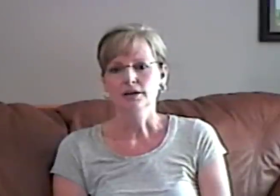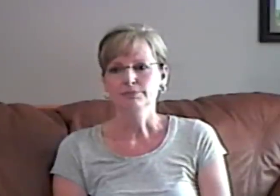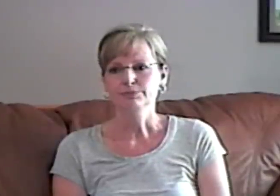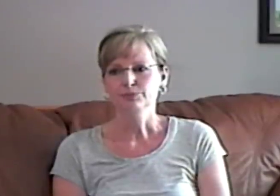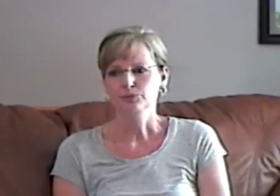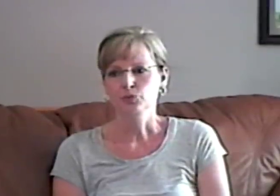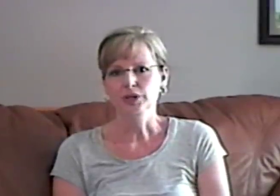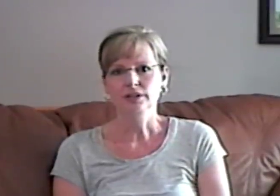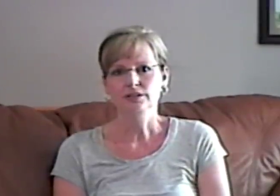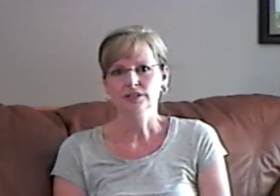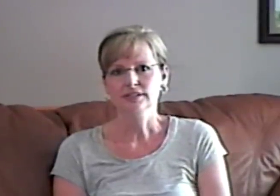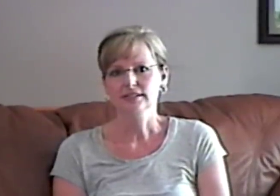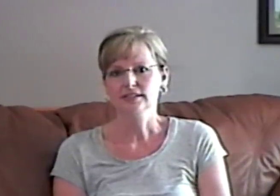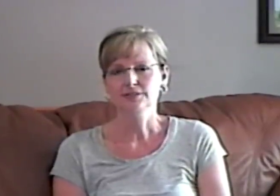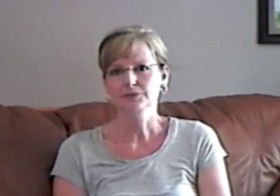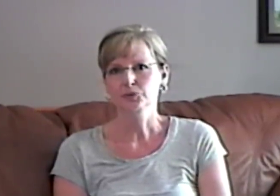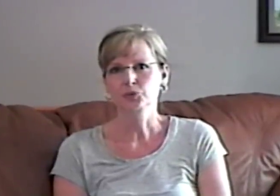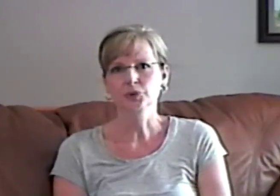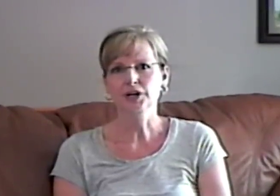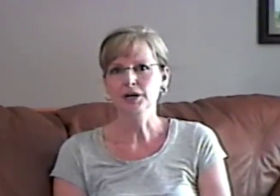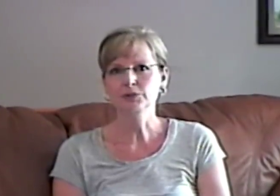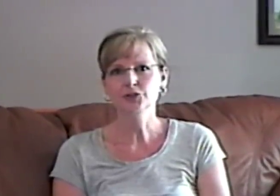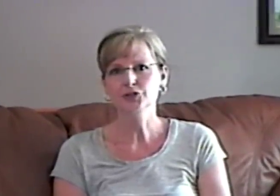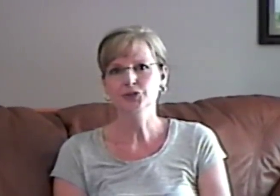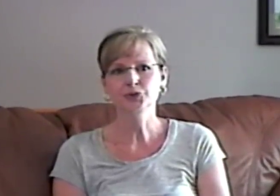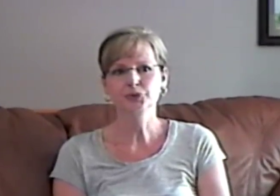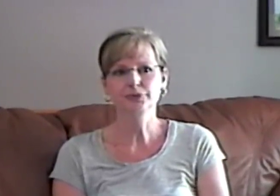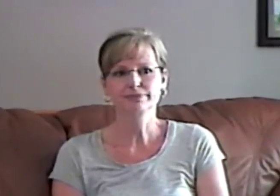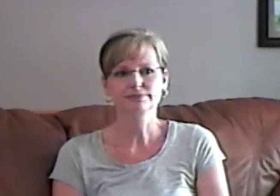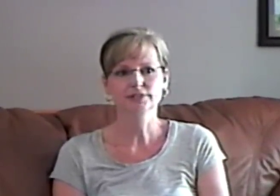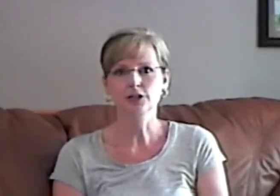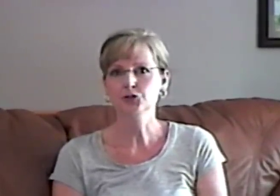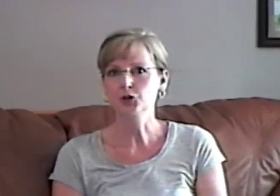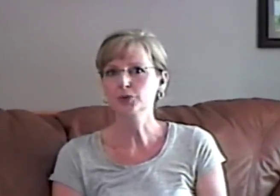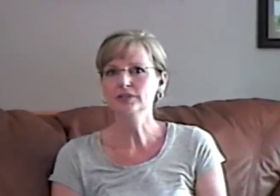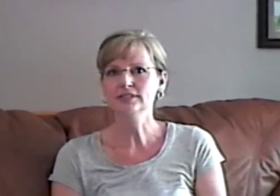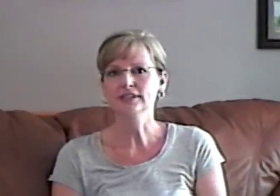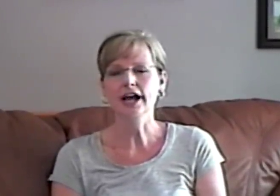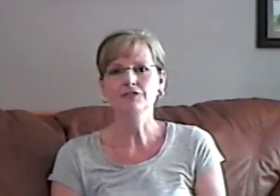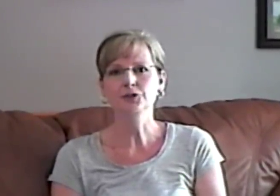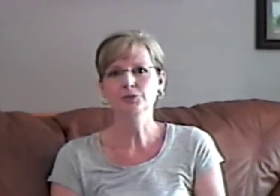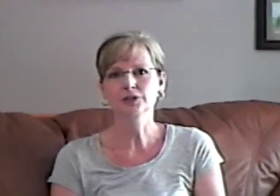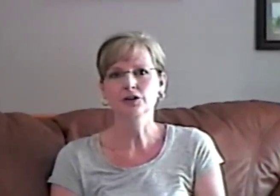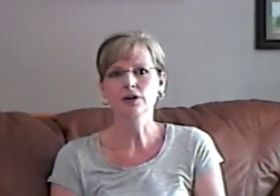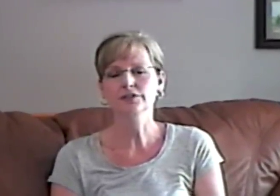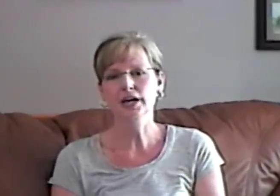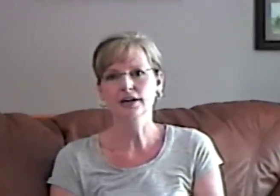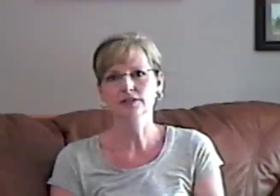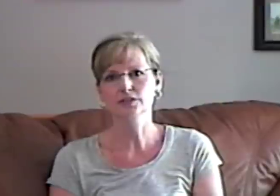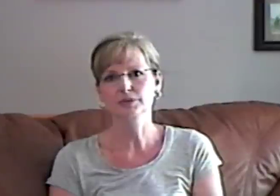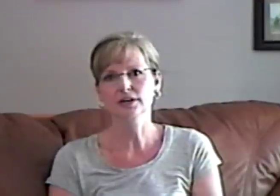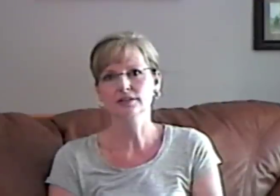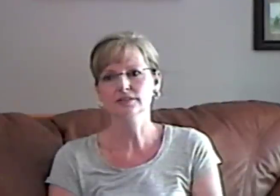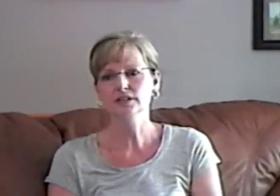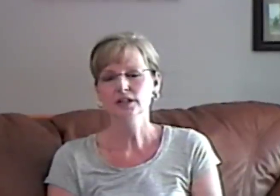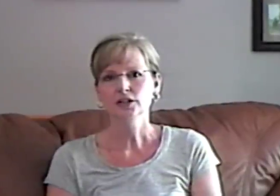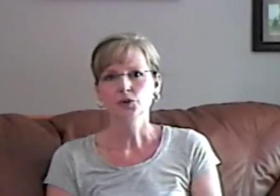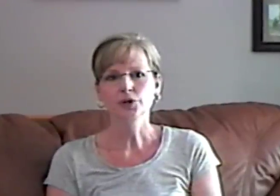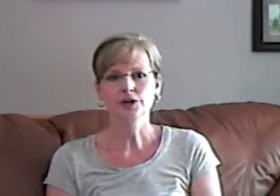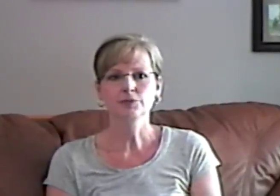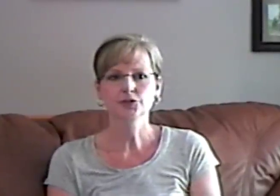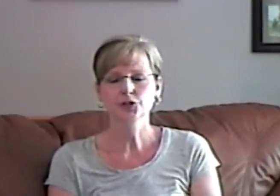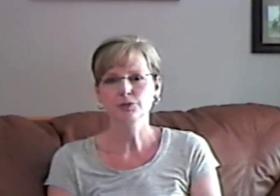We're able to tell jokes and have humor. All of that is because we're able to communicate